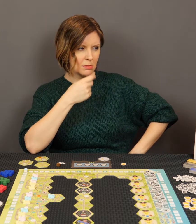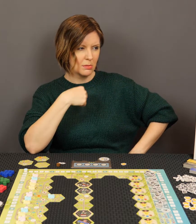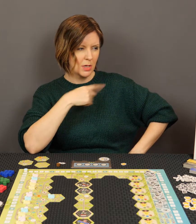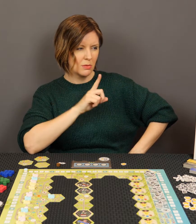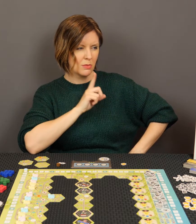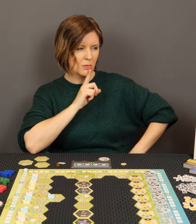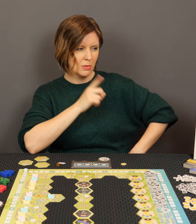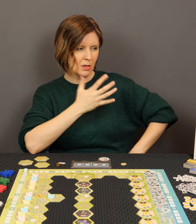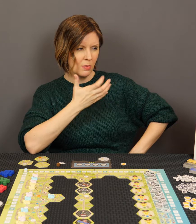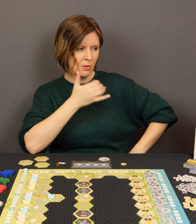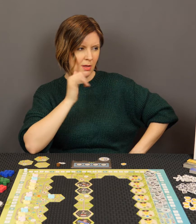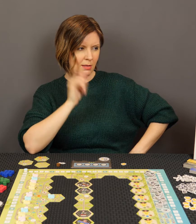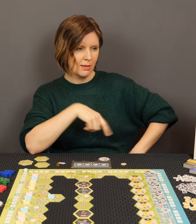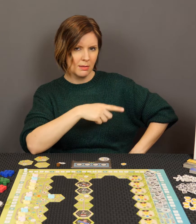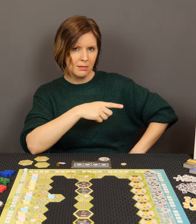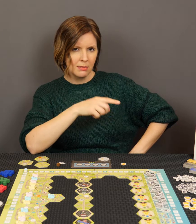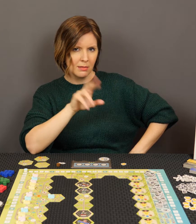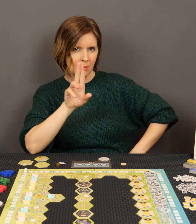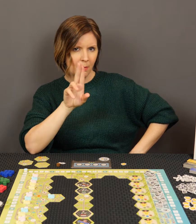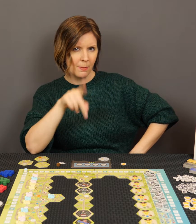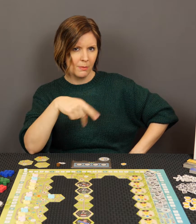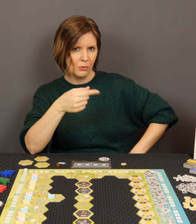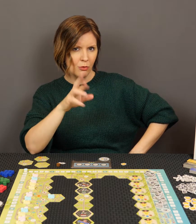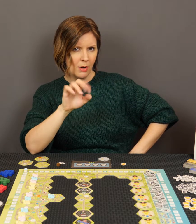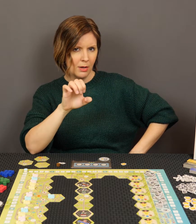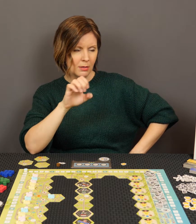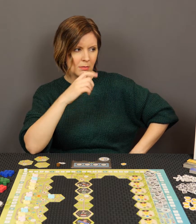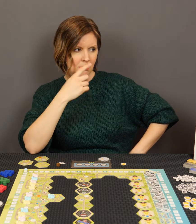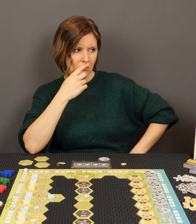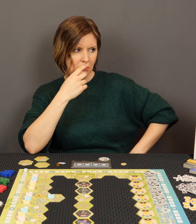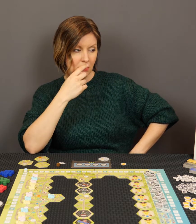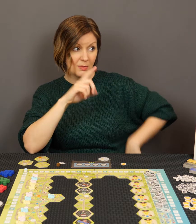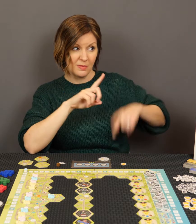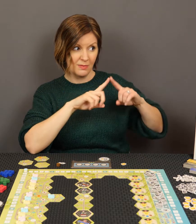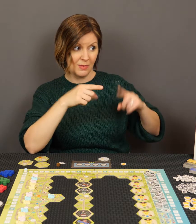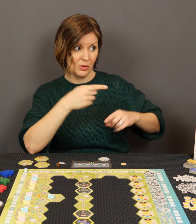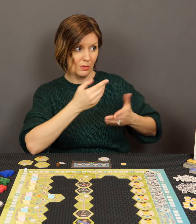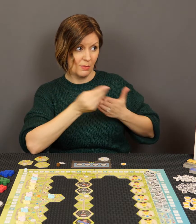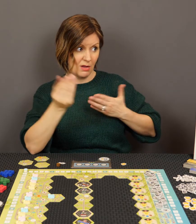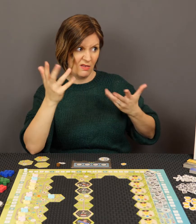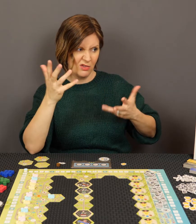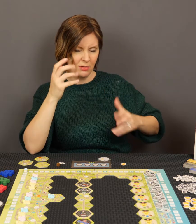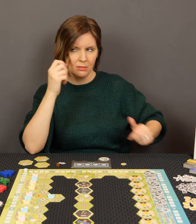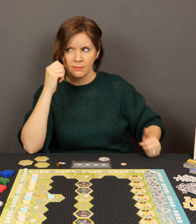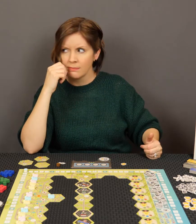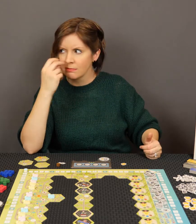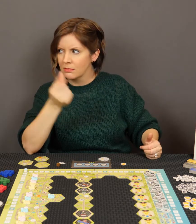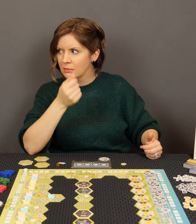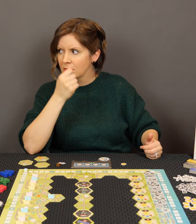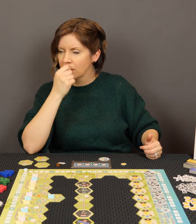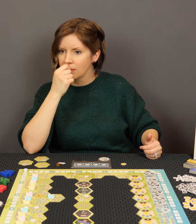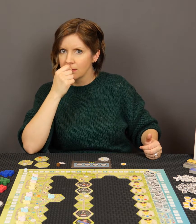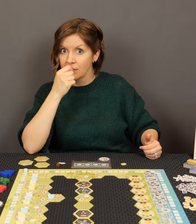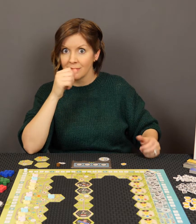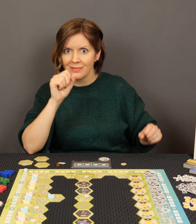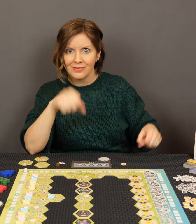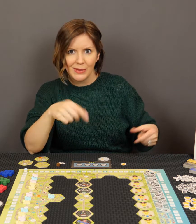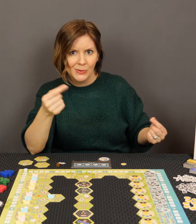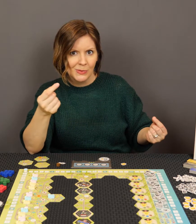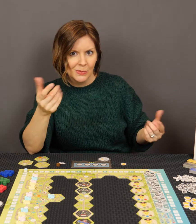I really want that upgrade tile but you already bought it… hmm.